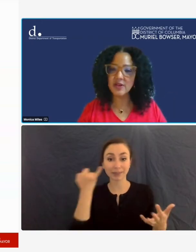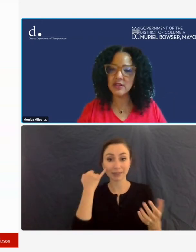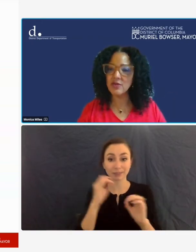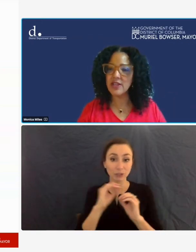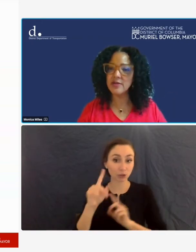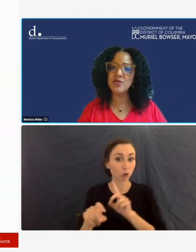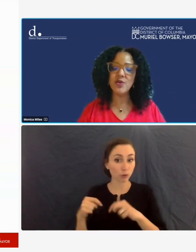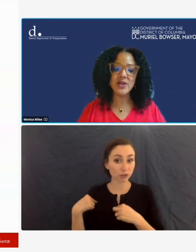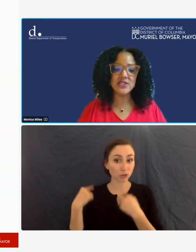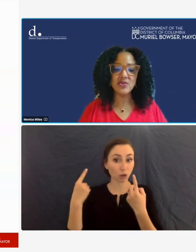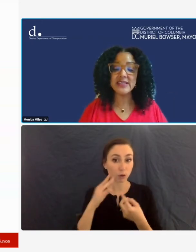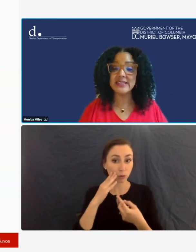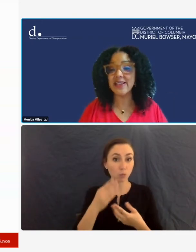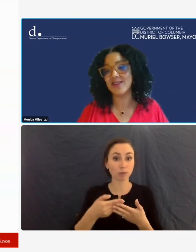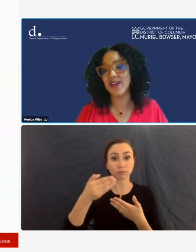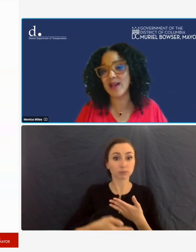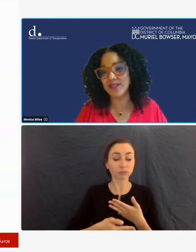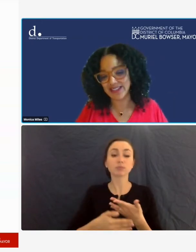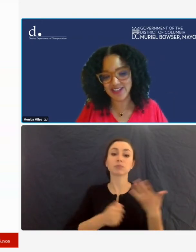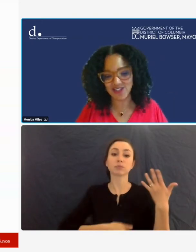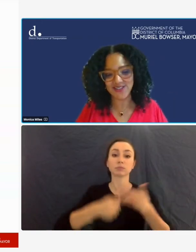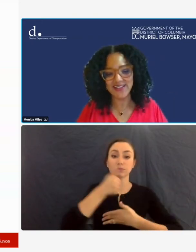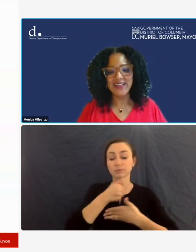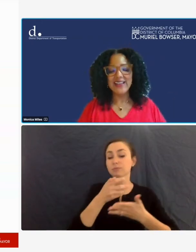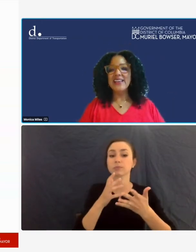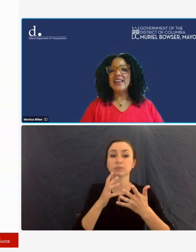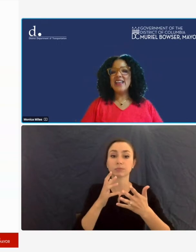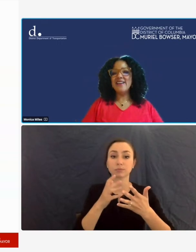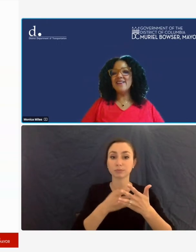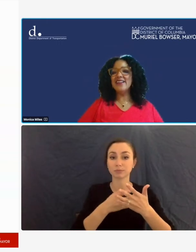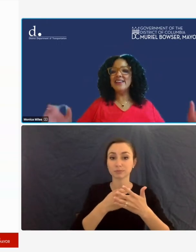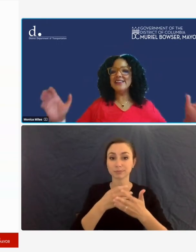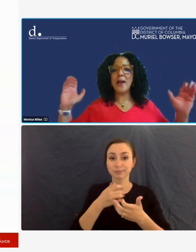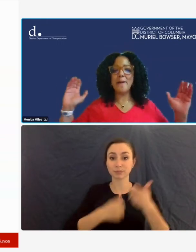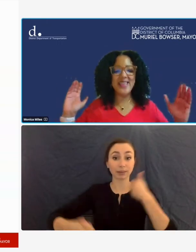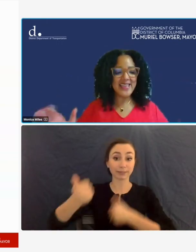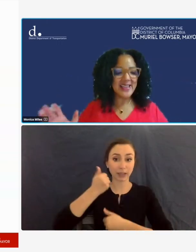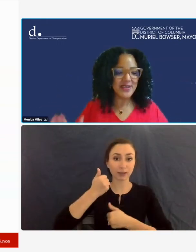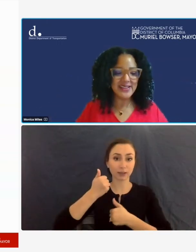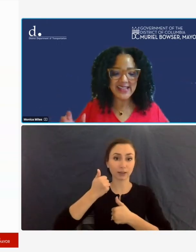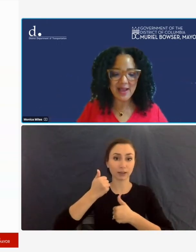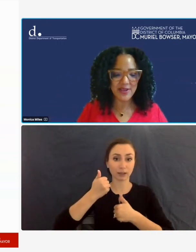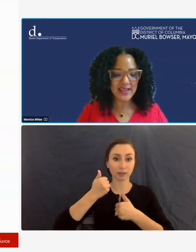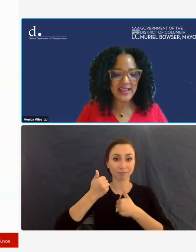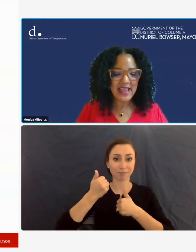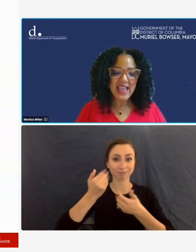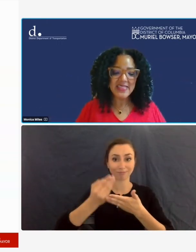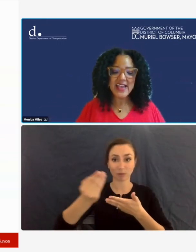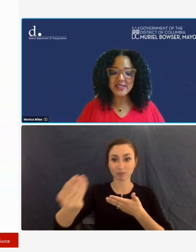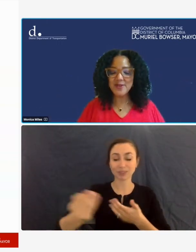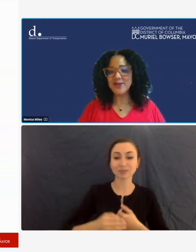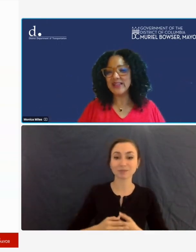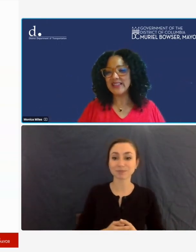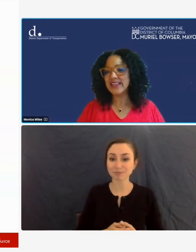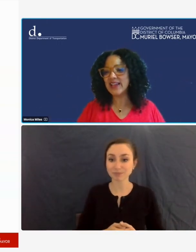go ahead and move on to executive compensation here is a big big topic and that's because if